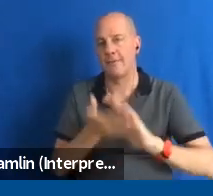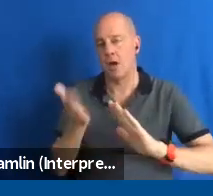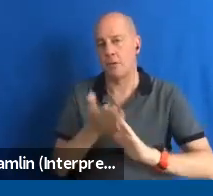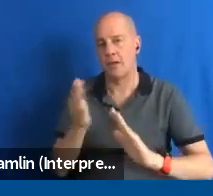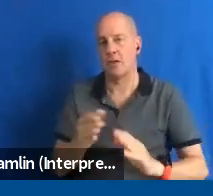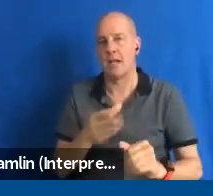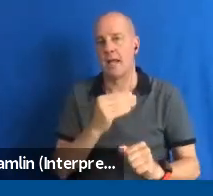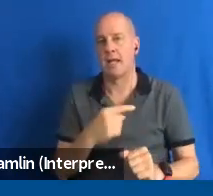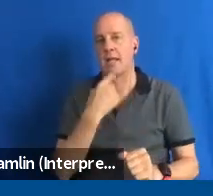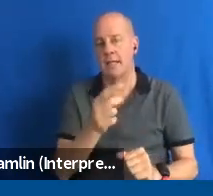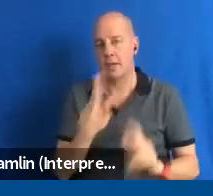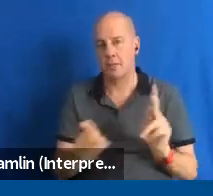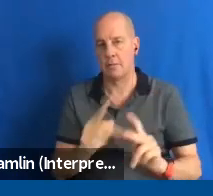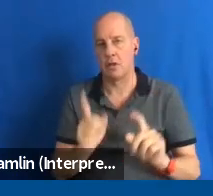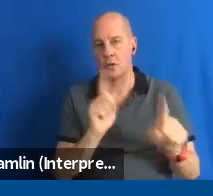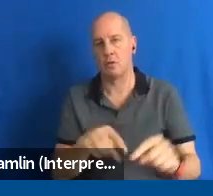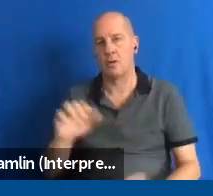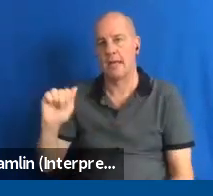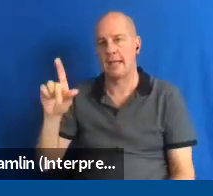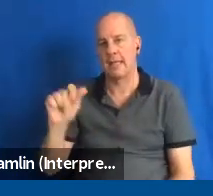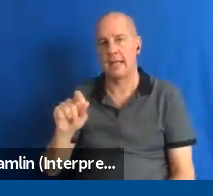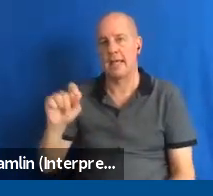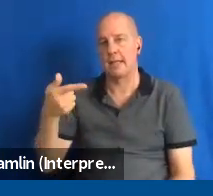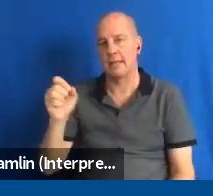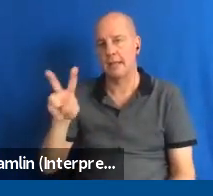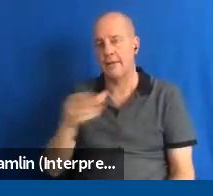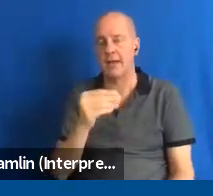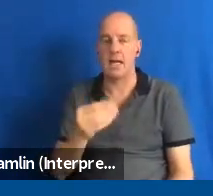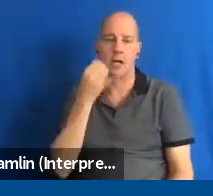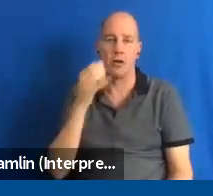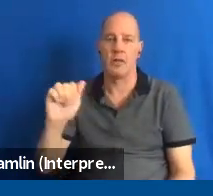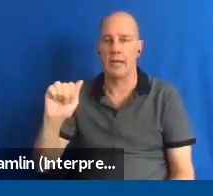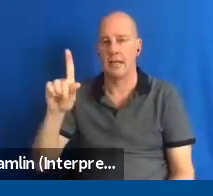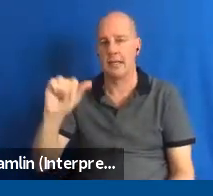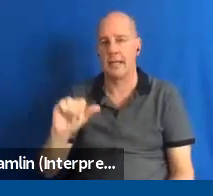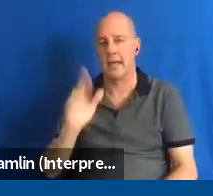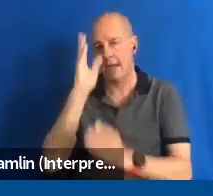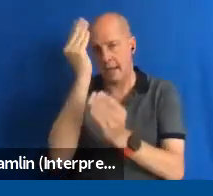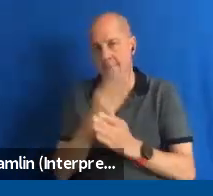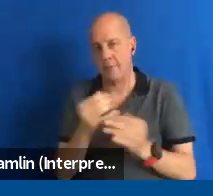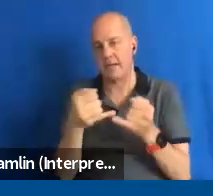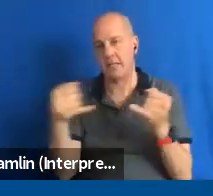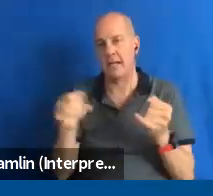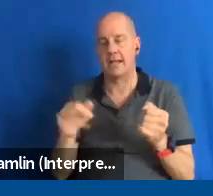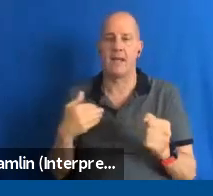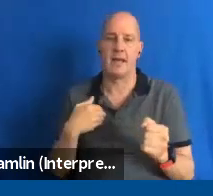people to visit ADA.gov and call the information line if they have questions. Second piece of